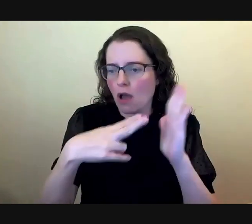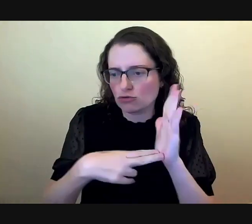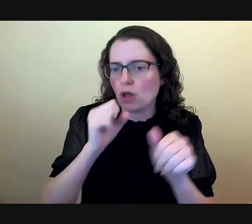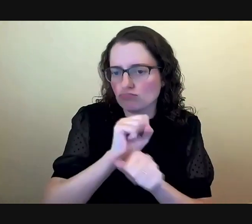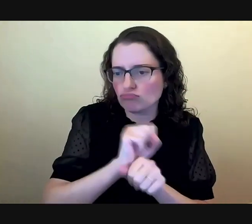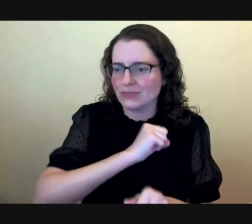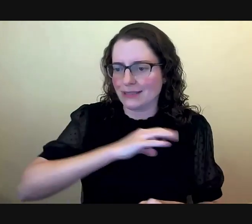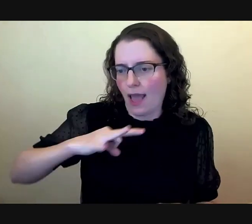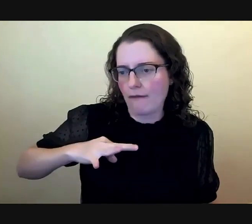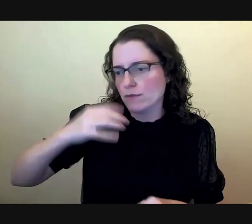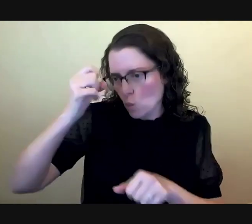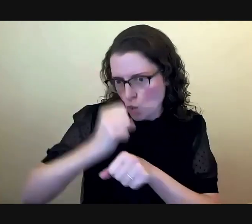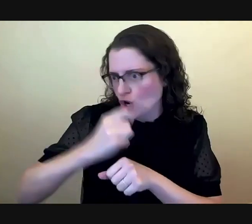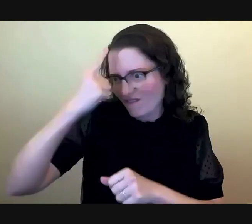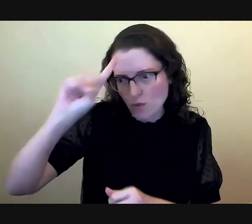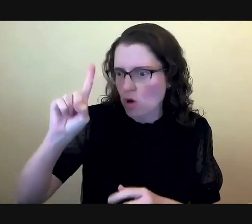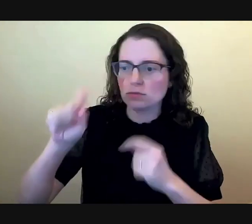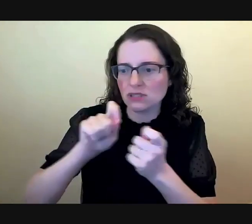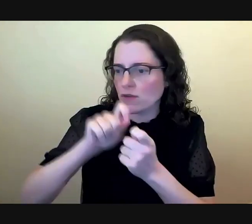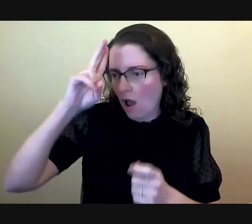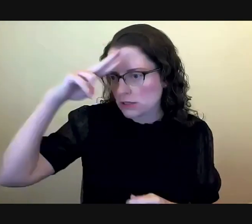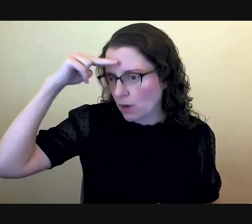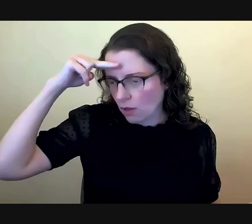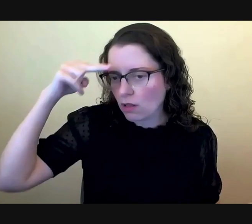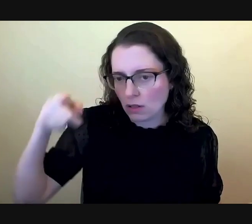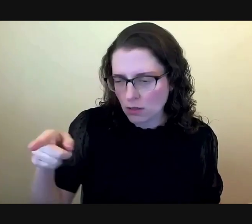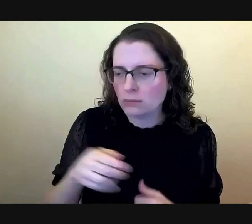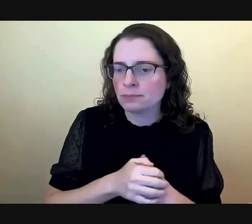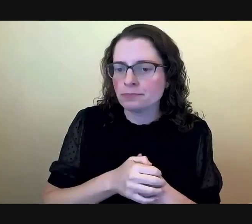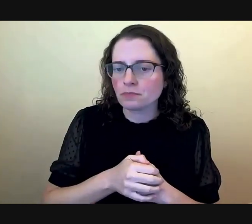For example, an interpreter is contracted, maybe they're a staff employee for a specific hospital.